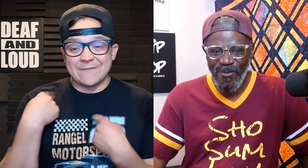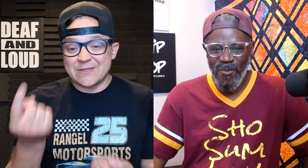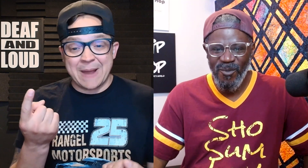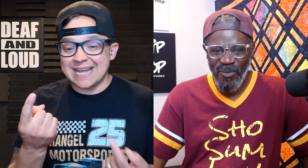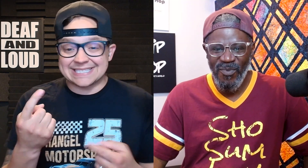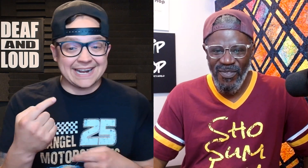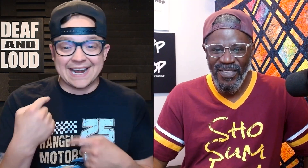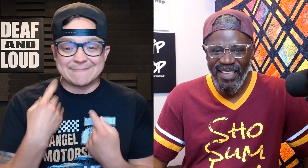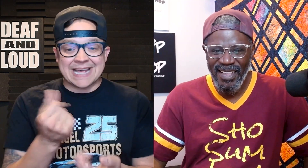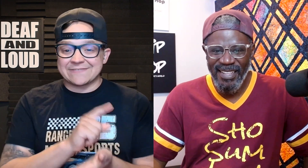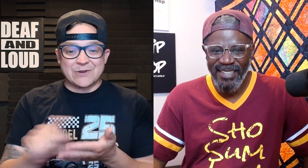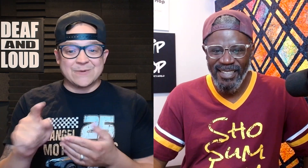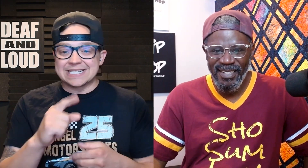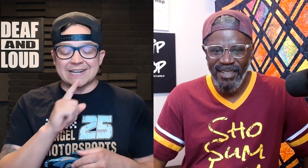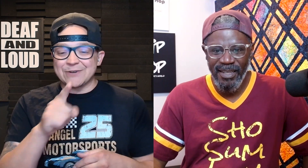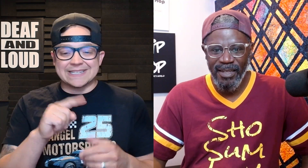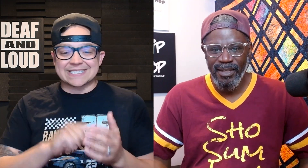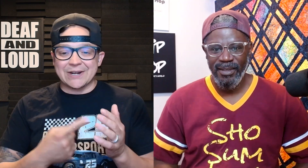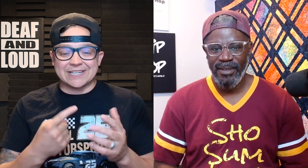For the past few weeks, I've really started to